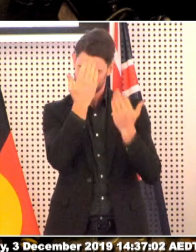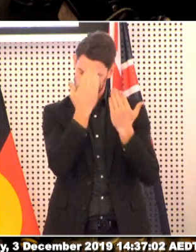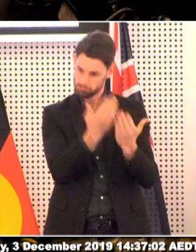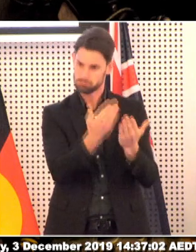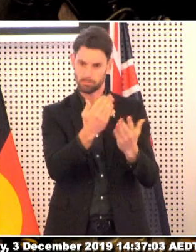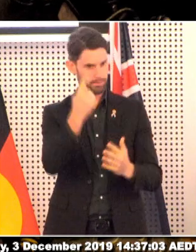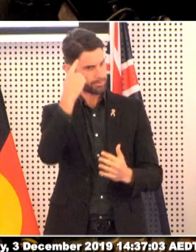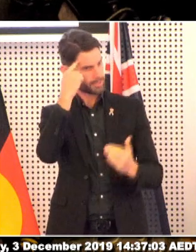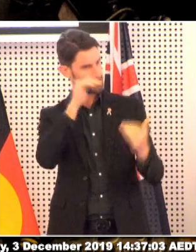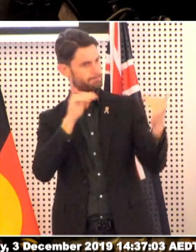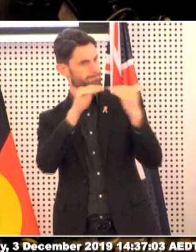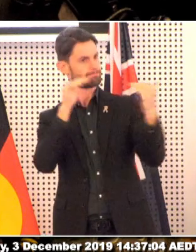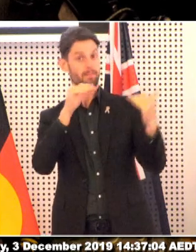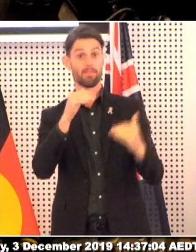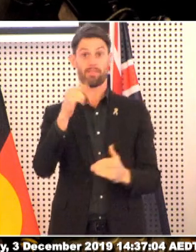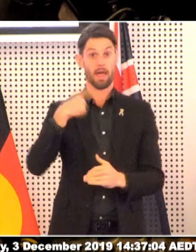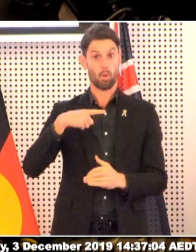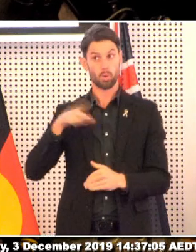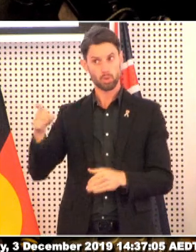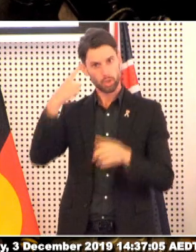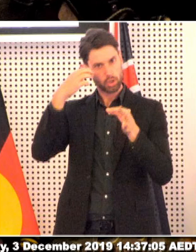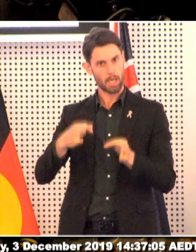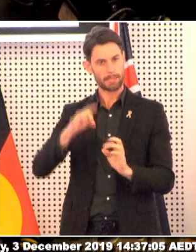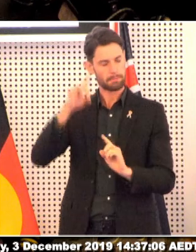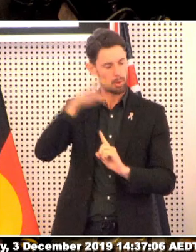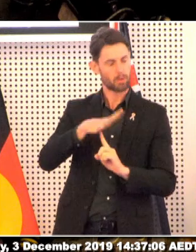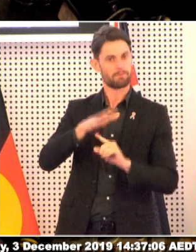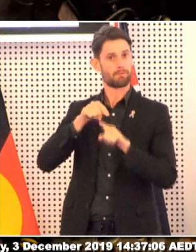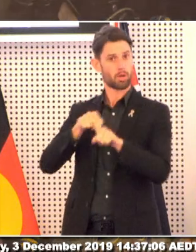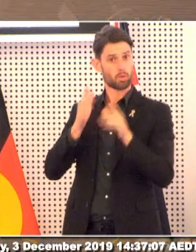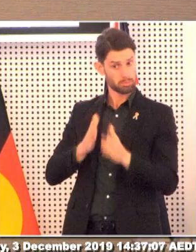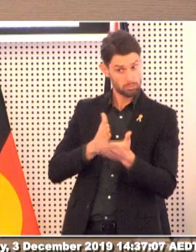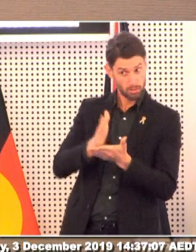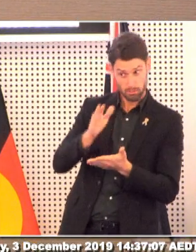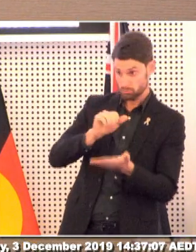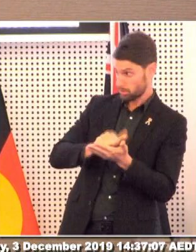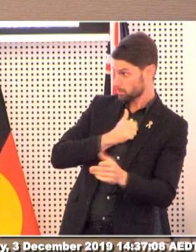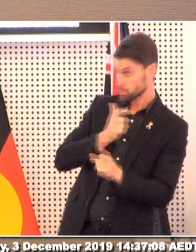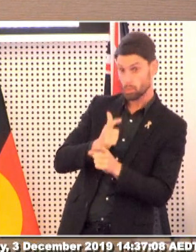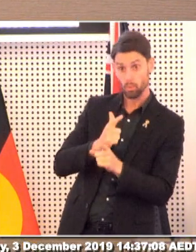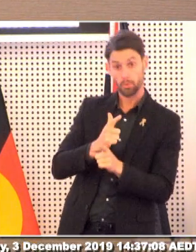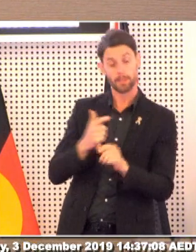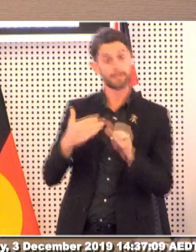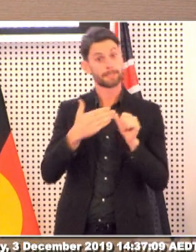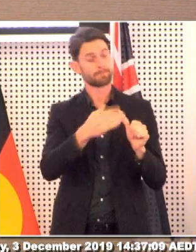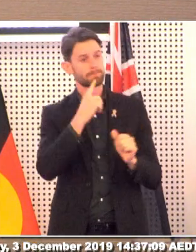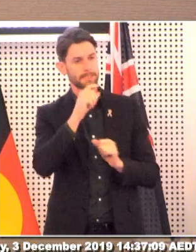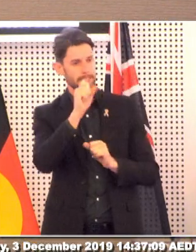promote a human rights-based approach; is that right? Yes. But I think it’s a little bit more than that as well.